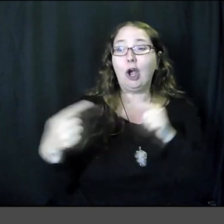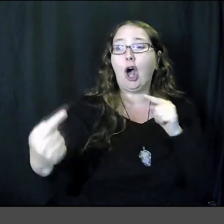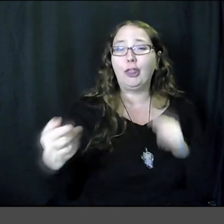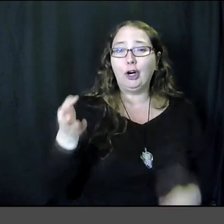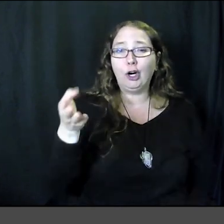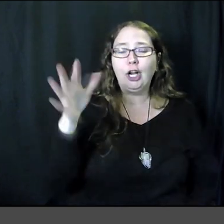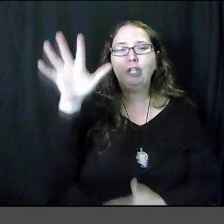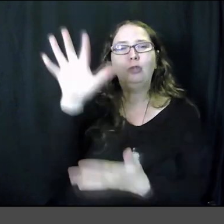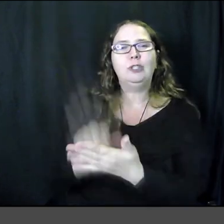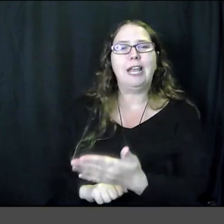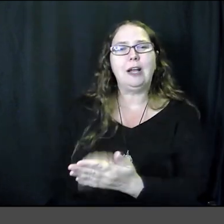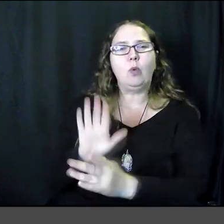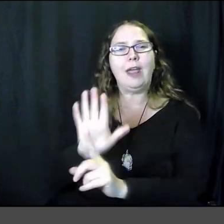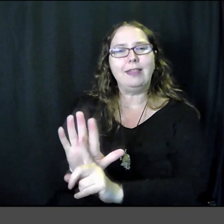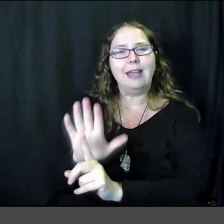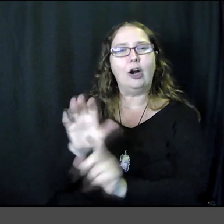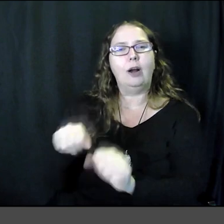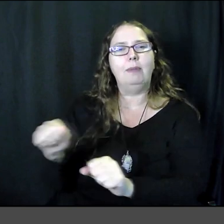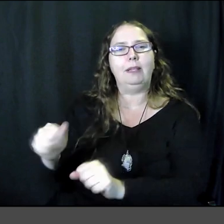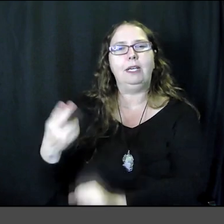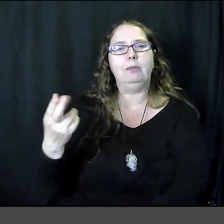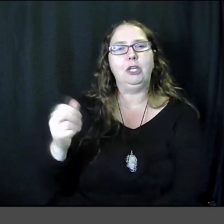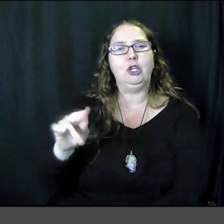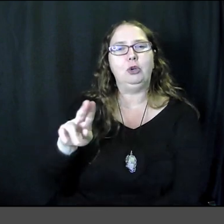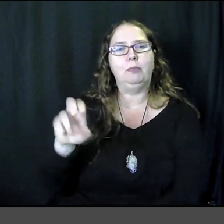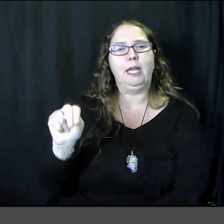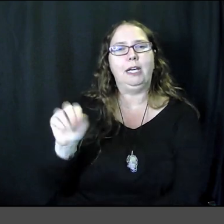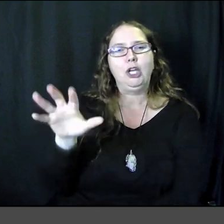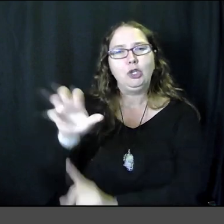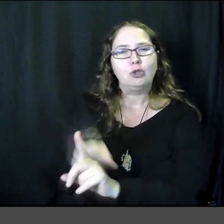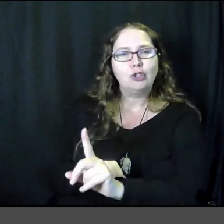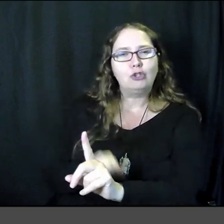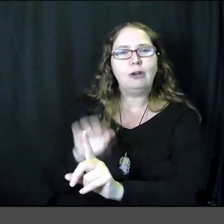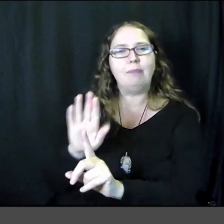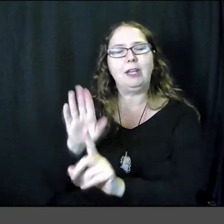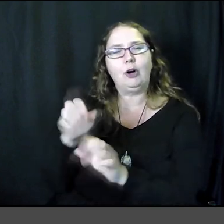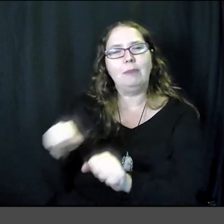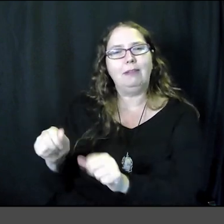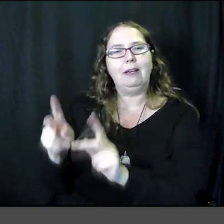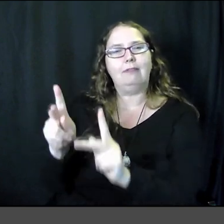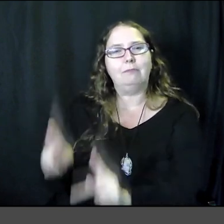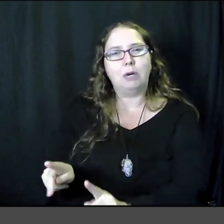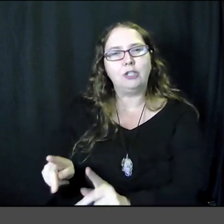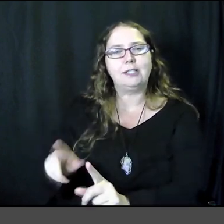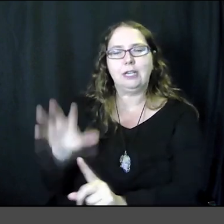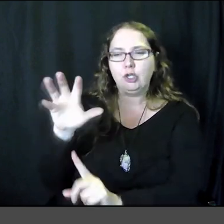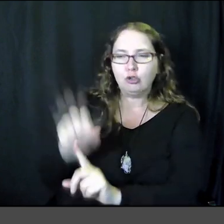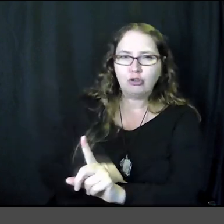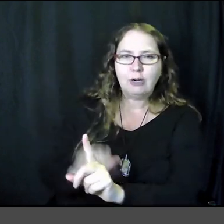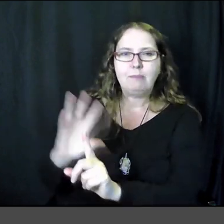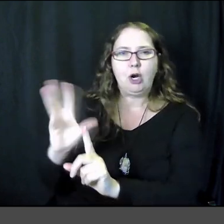YOU STRIP THEM OF BEING PEOPLE, YOU STRIP THEM OF HAVING CULTURE, YOU STRIP THEM OF HAVING IDEAS OF WANTS, AND OF DREAMS,